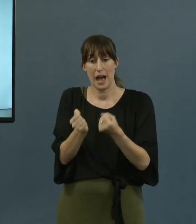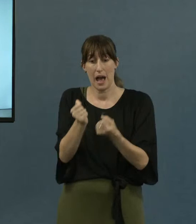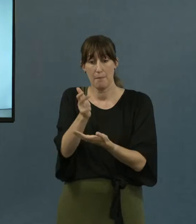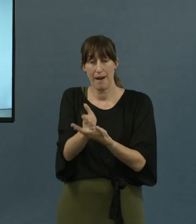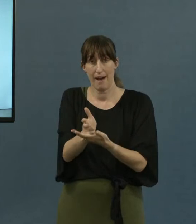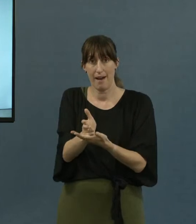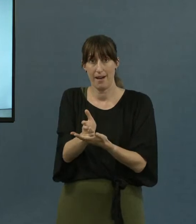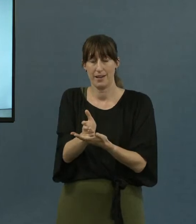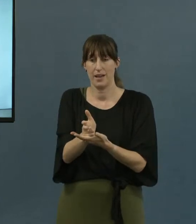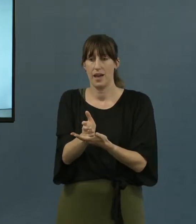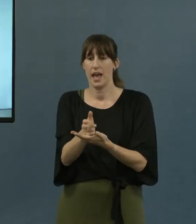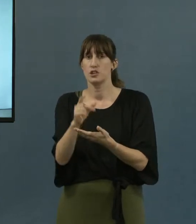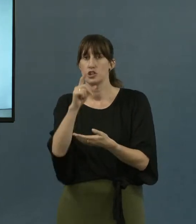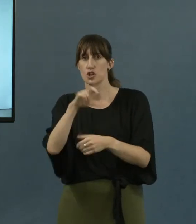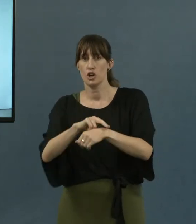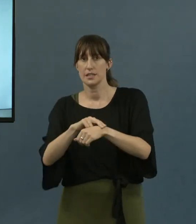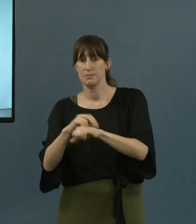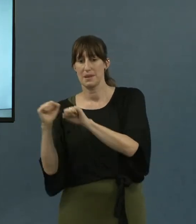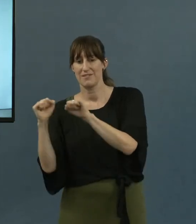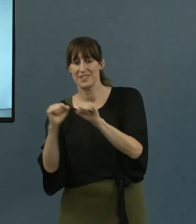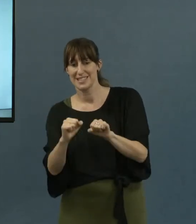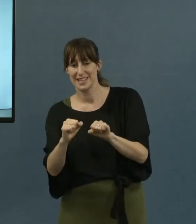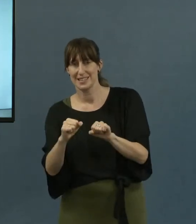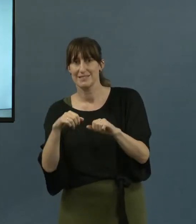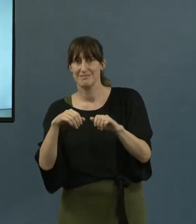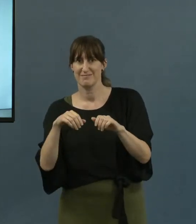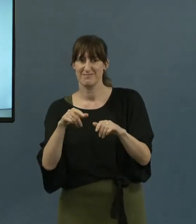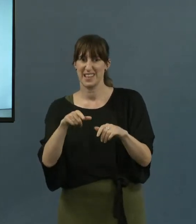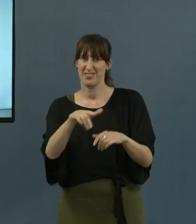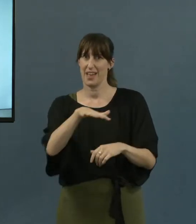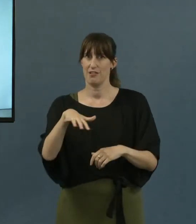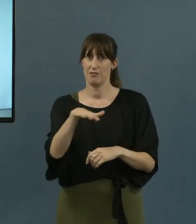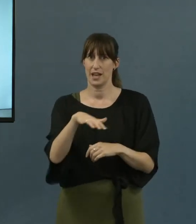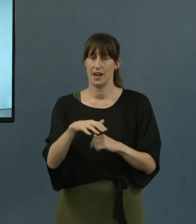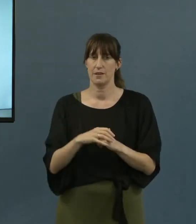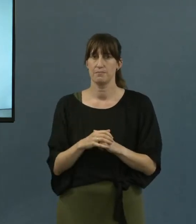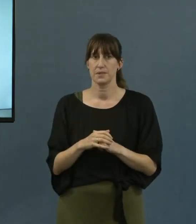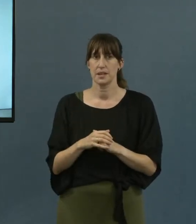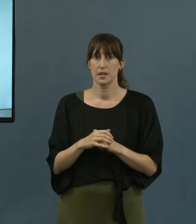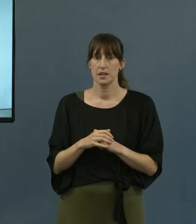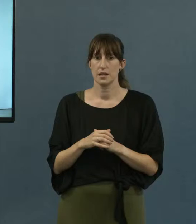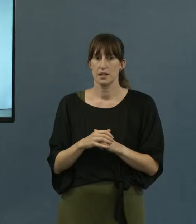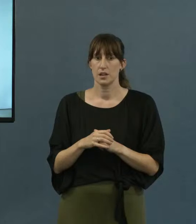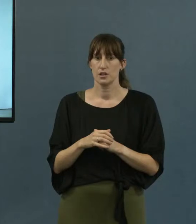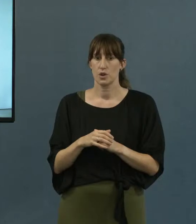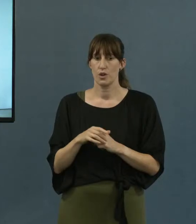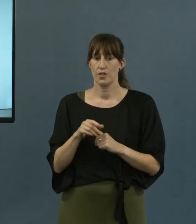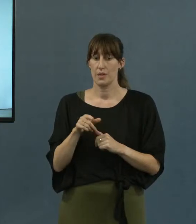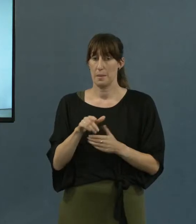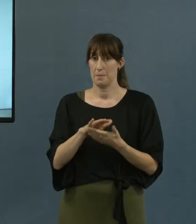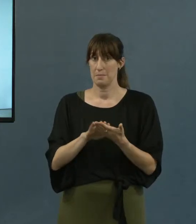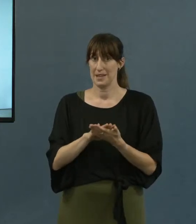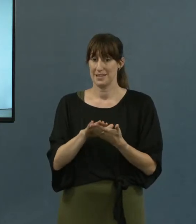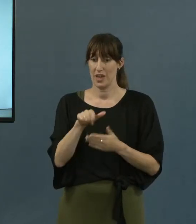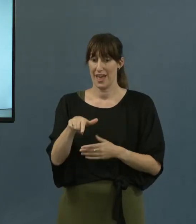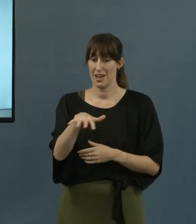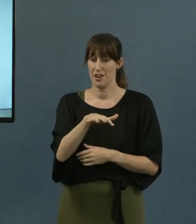infection than other people in the community, because they